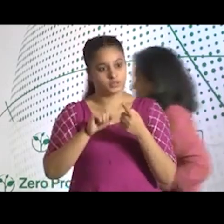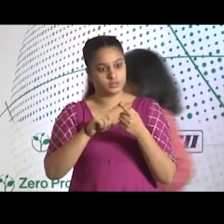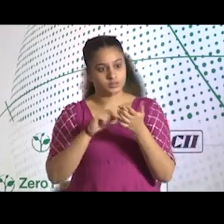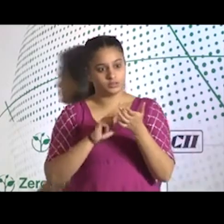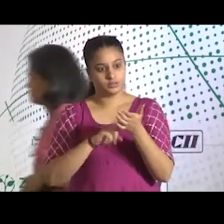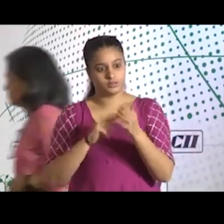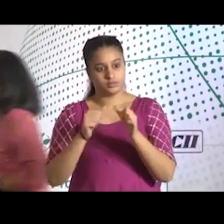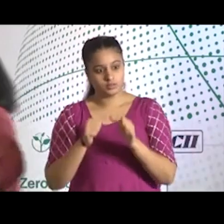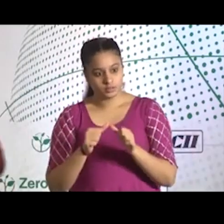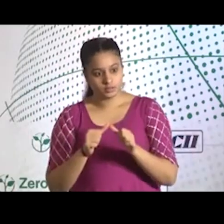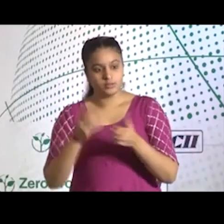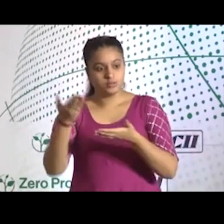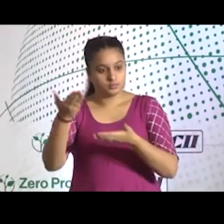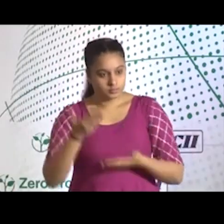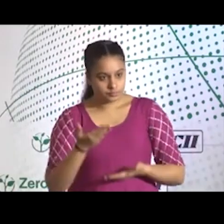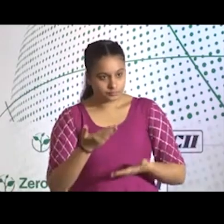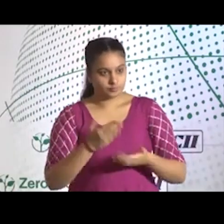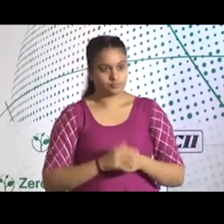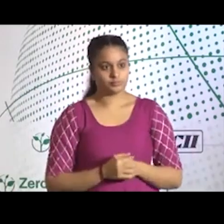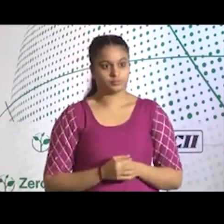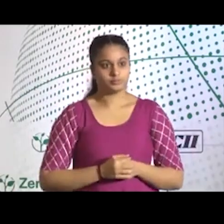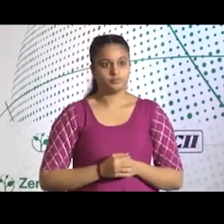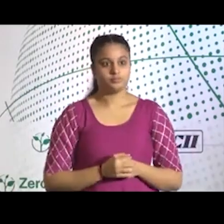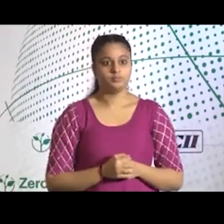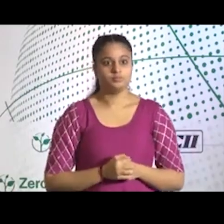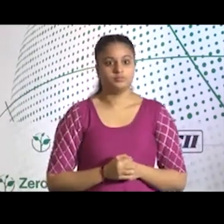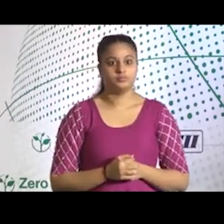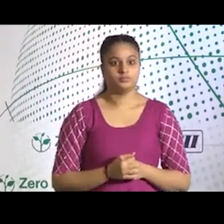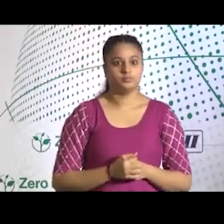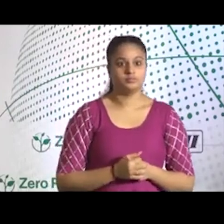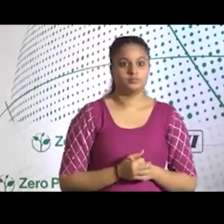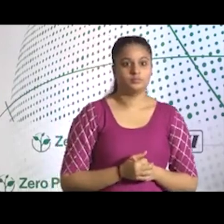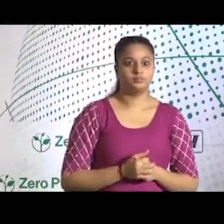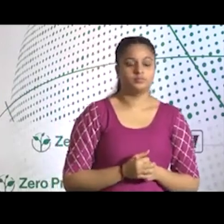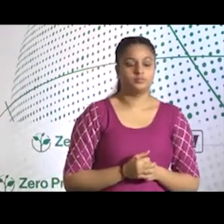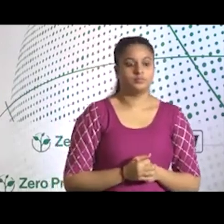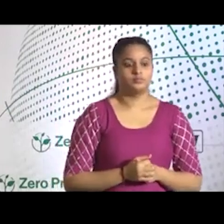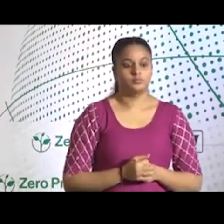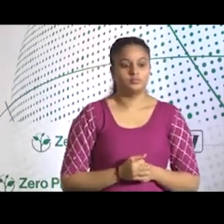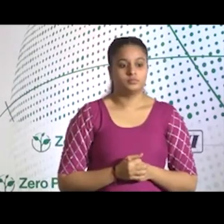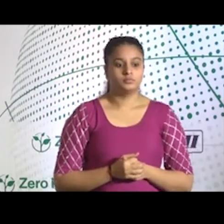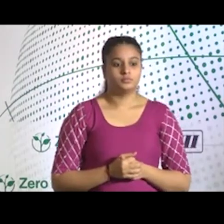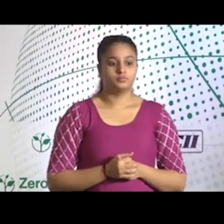Security, Cloud Operations and Automation, Applied Materials.